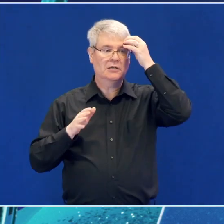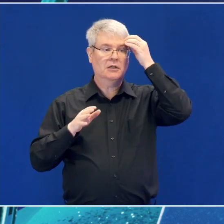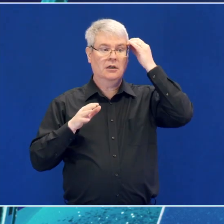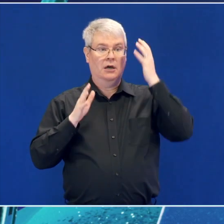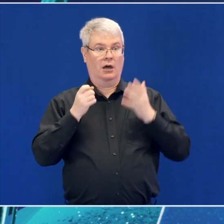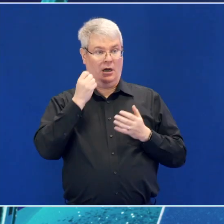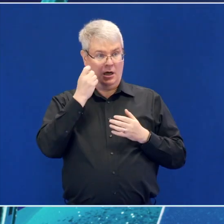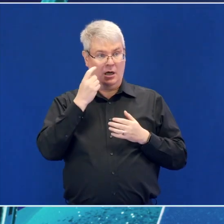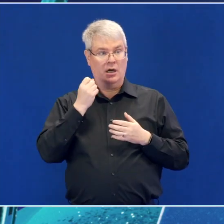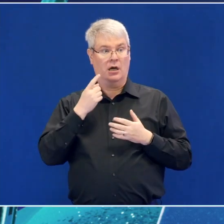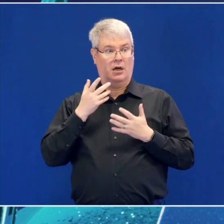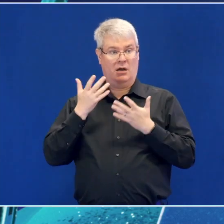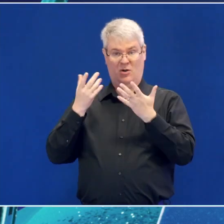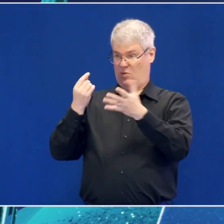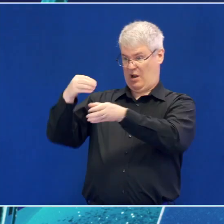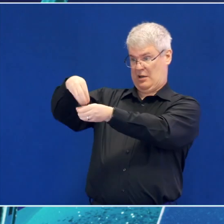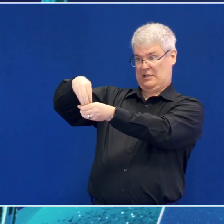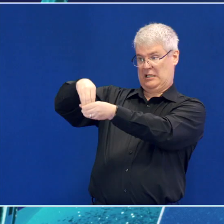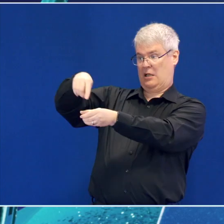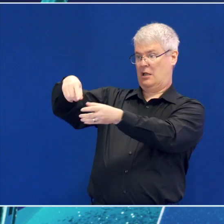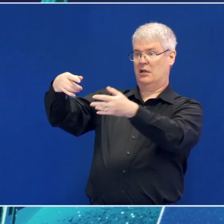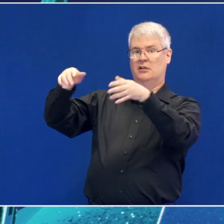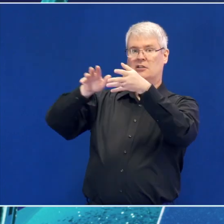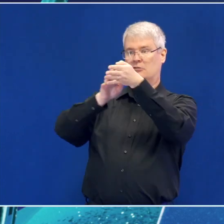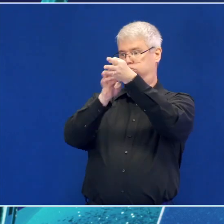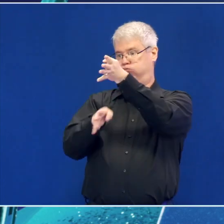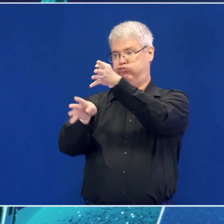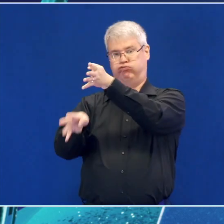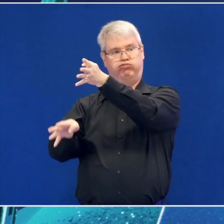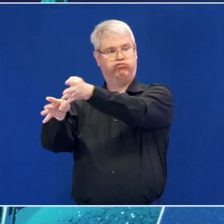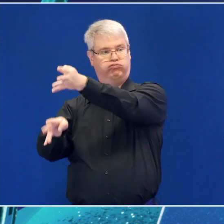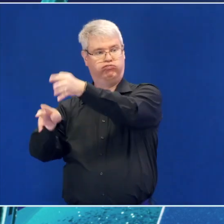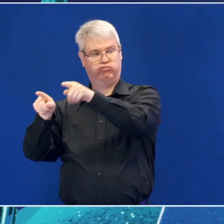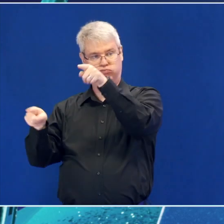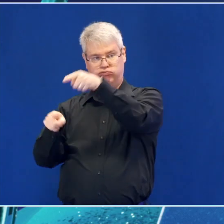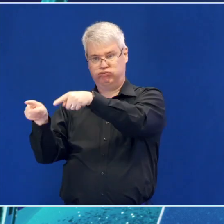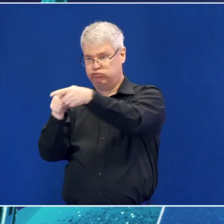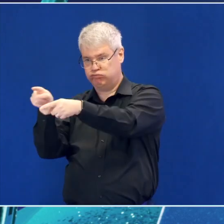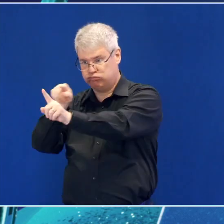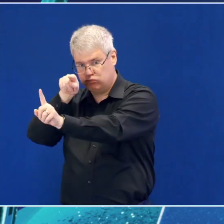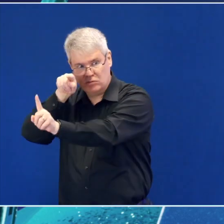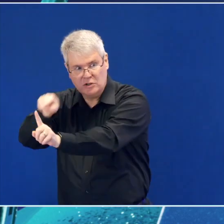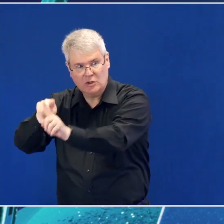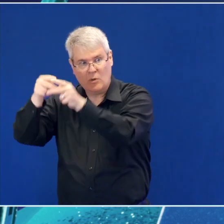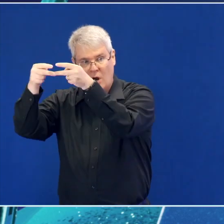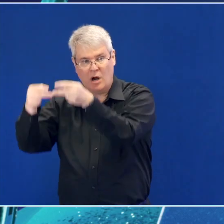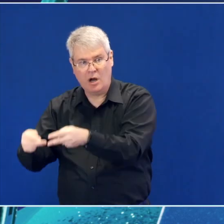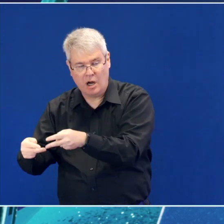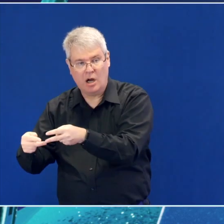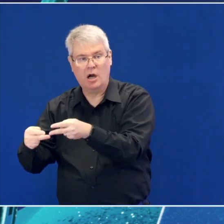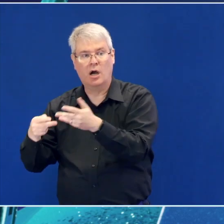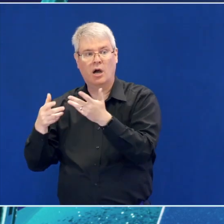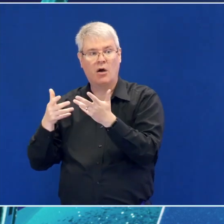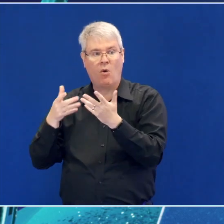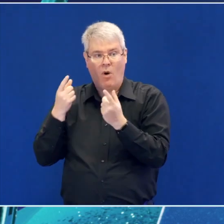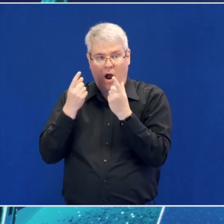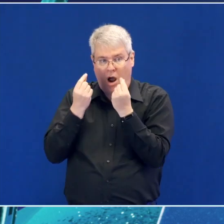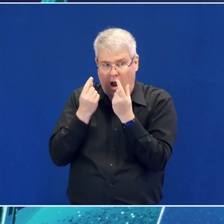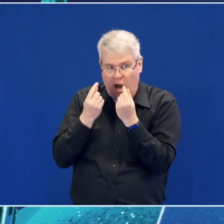How much are you covering, how accurate is it? And the kind of things that you were talking about earlier in terms of semantic structure and all, not being tested